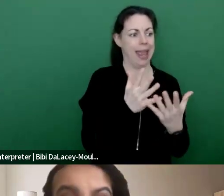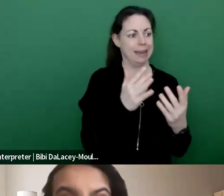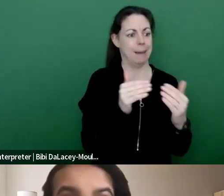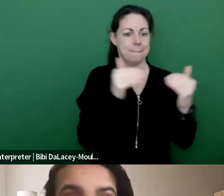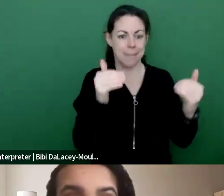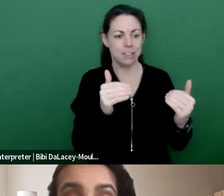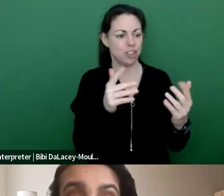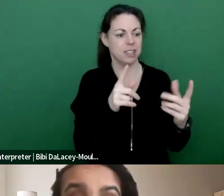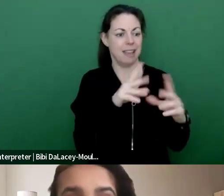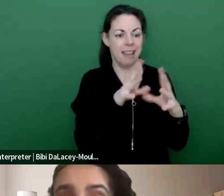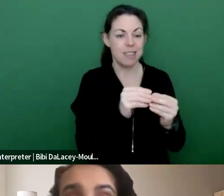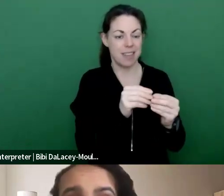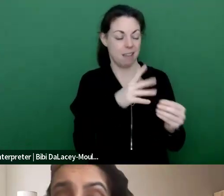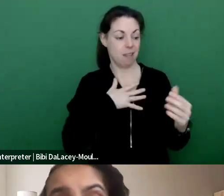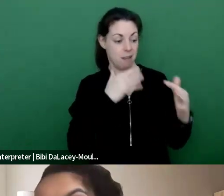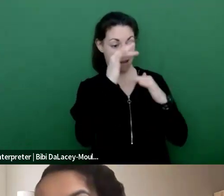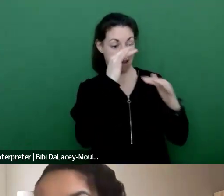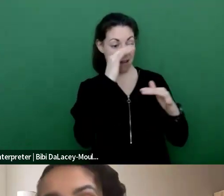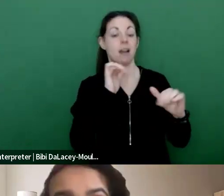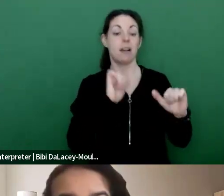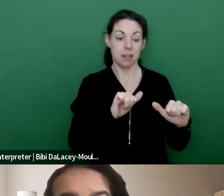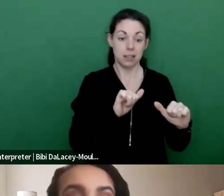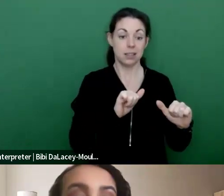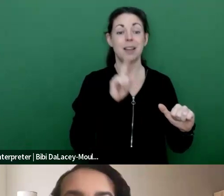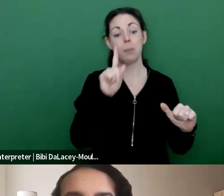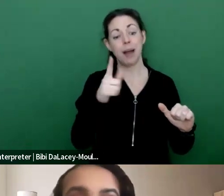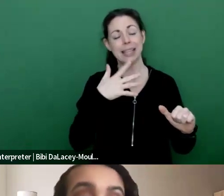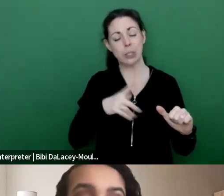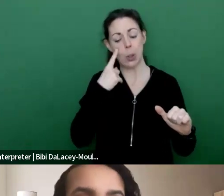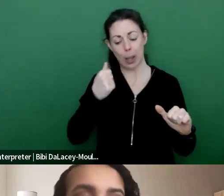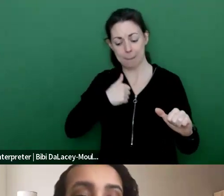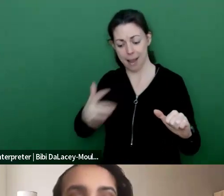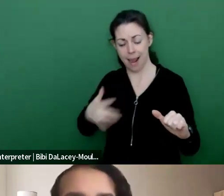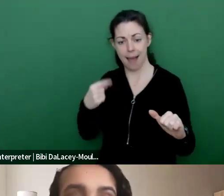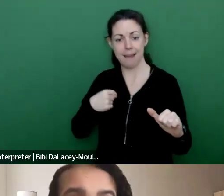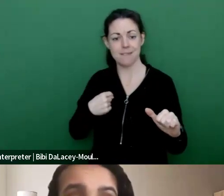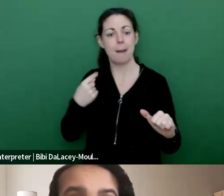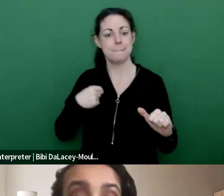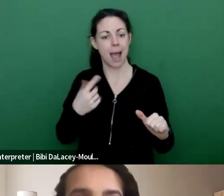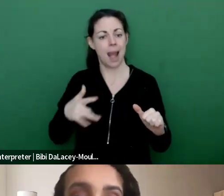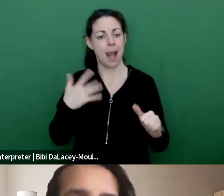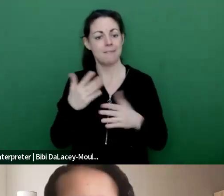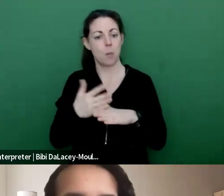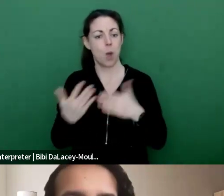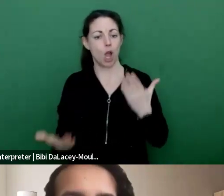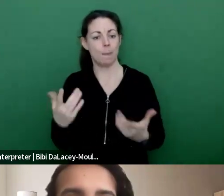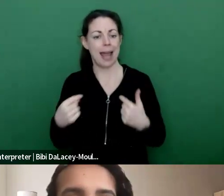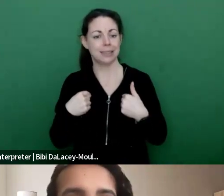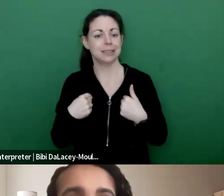and that we can deliver on it, but also what works for my life, what works for the working patterns and the way that we like to work as a team.